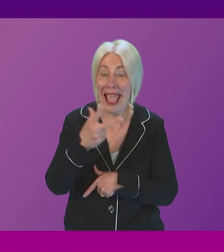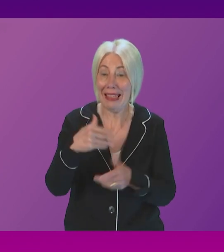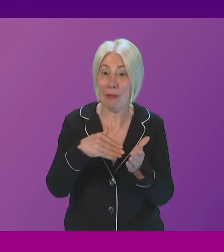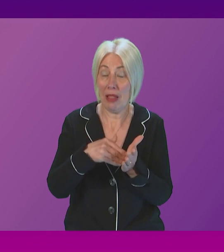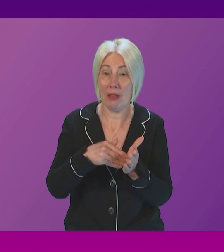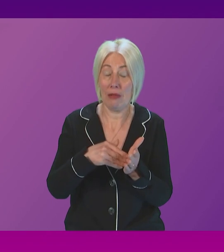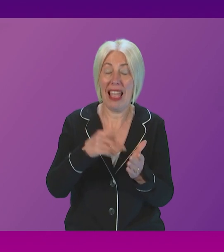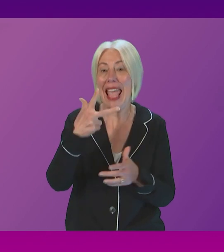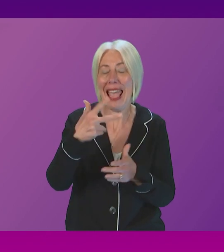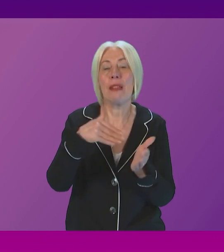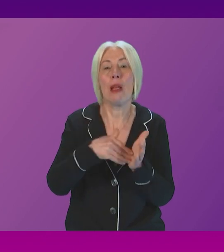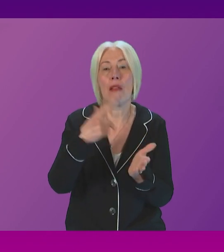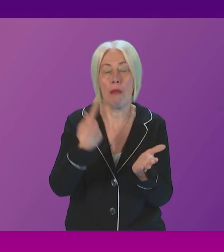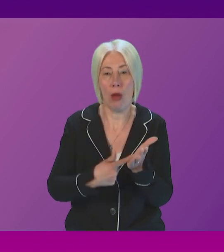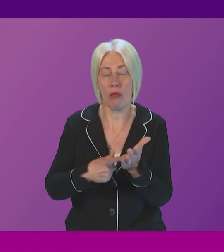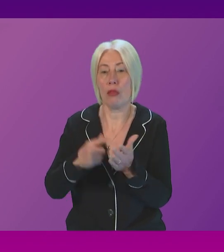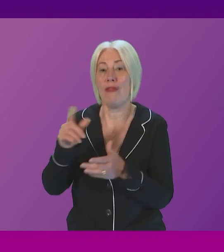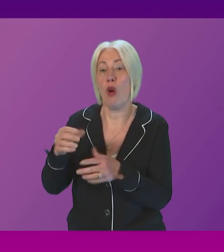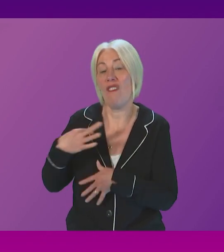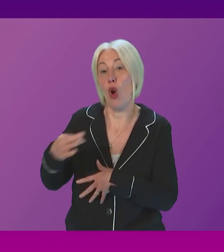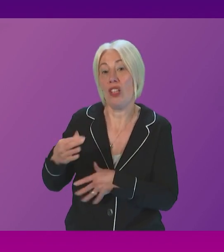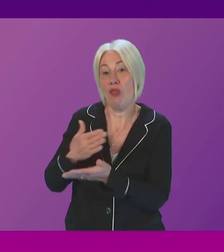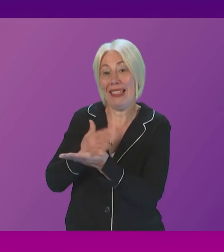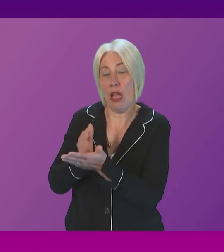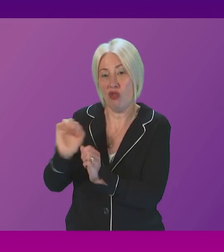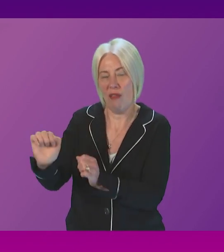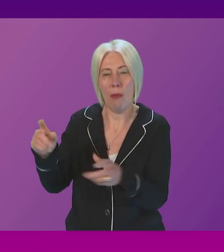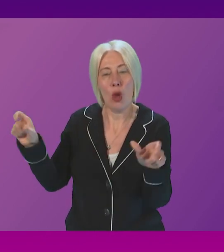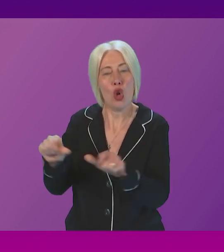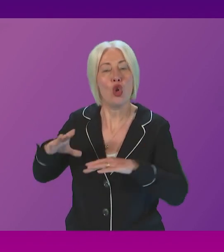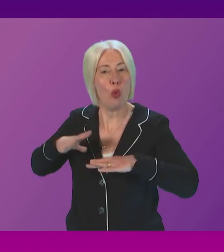£8 million in short breaks for those in the voluntary sector. We are also legislating